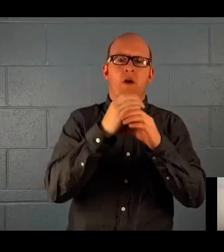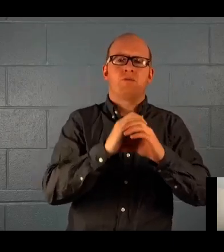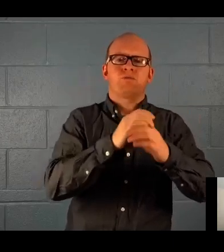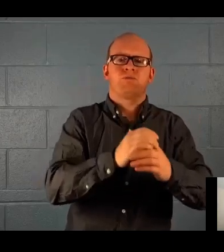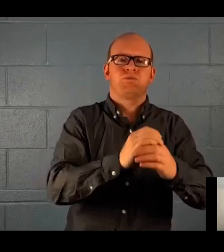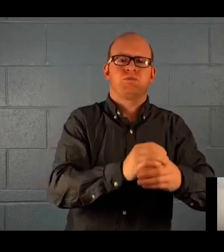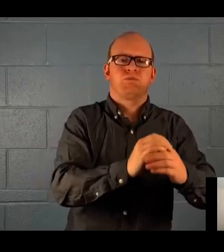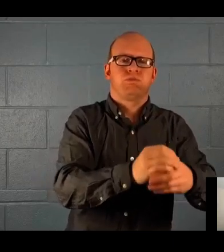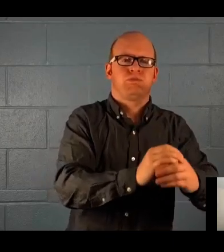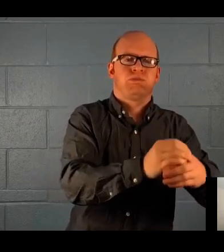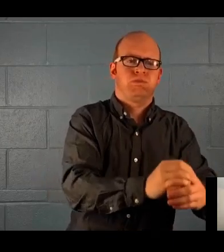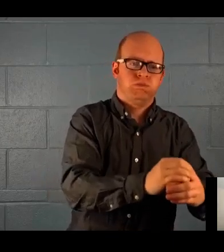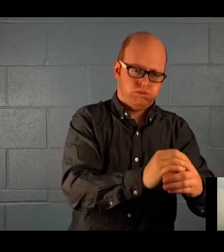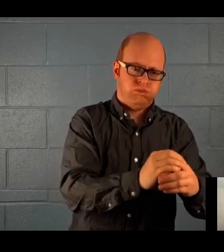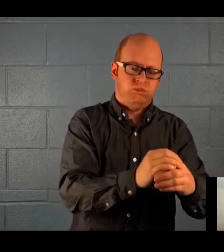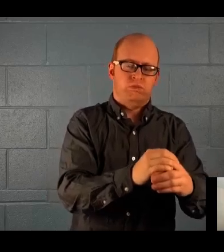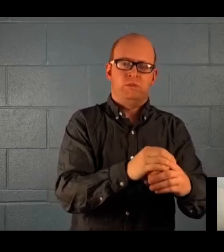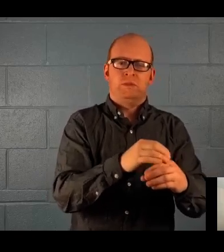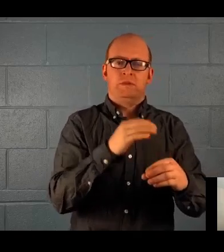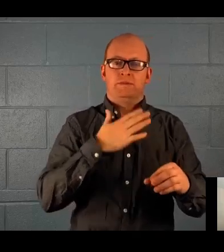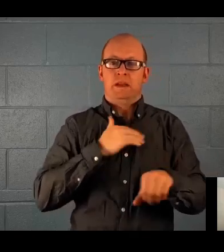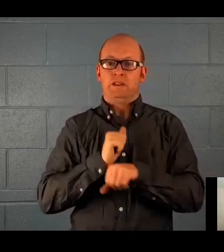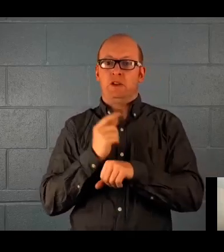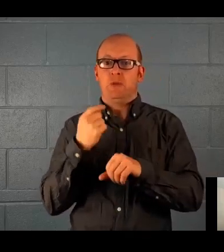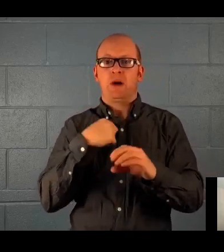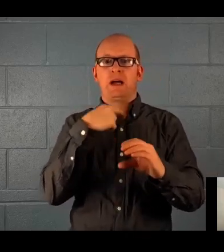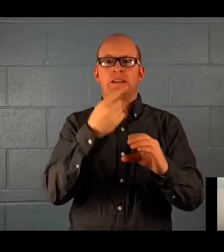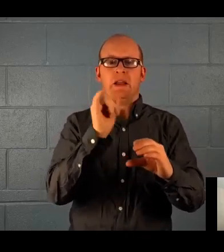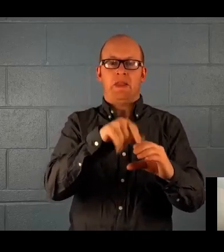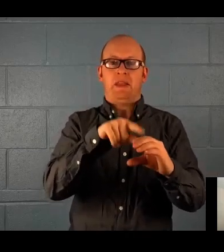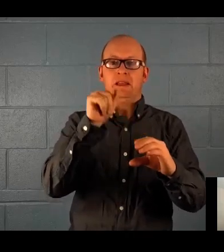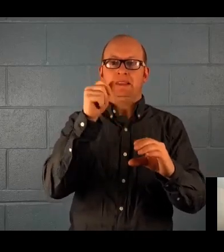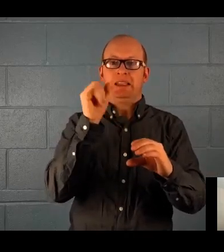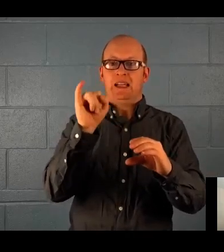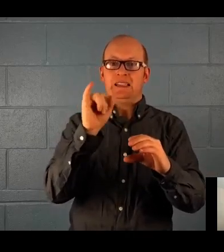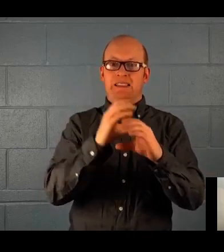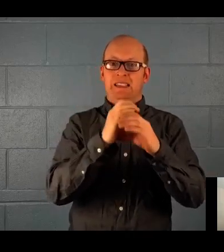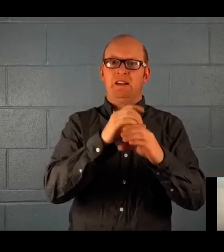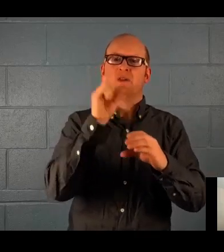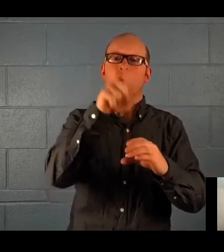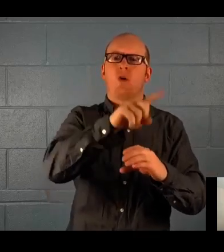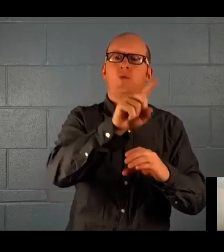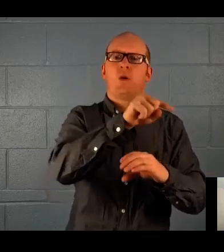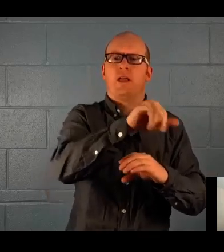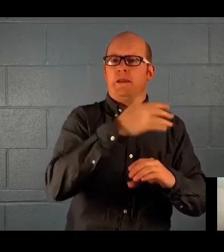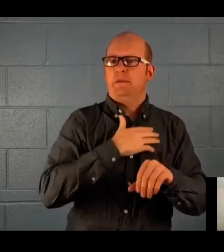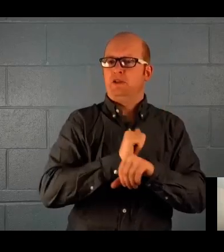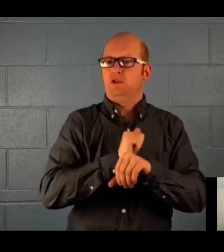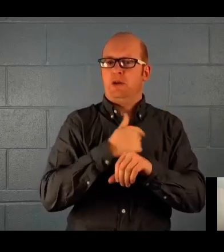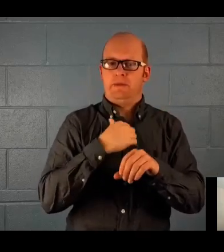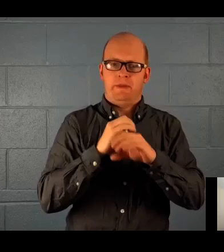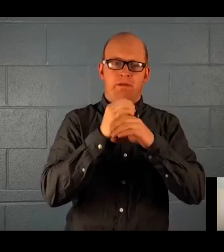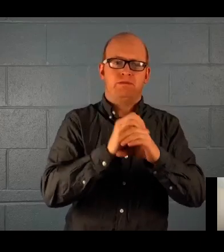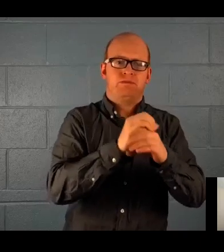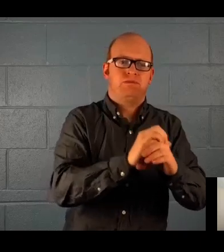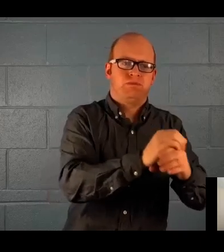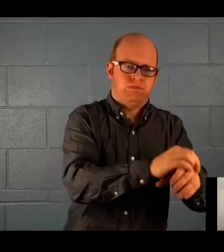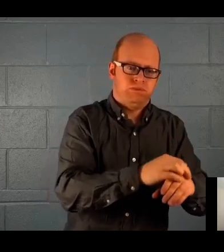as the passenger inside. My job as a gene therapist is to tell that taxicab where to go and drop off its passenger.